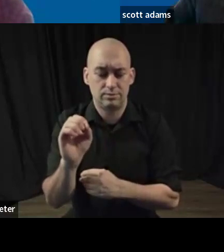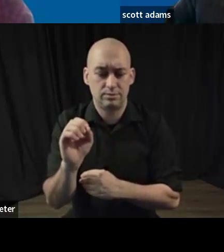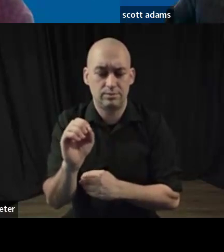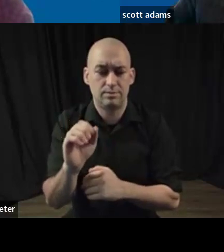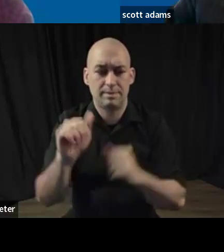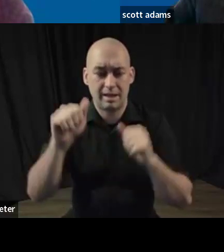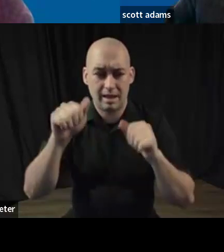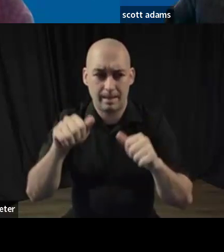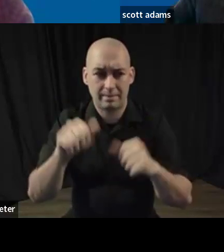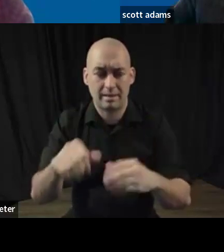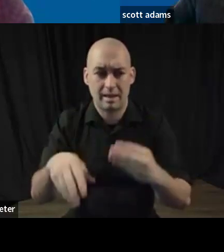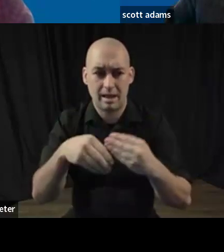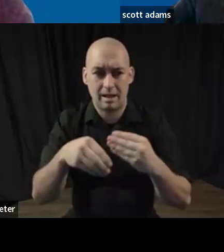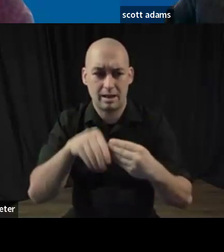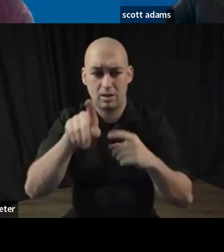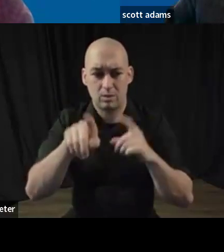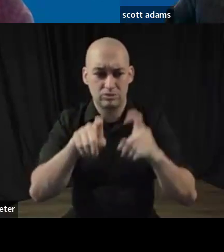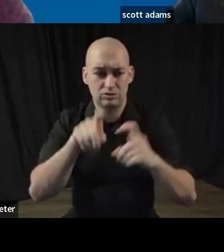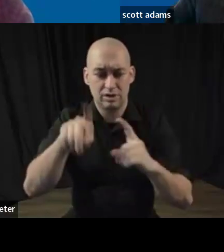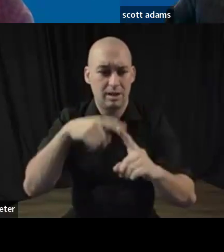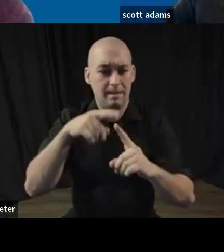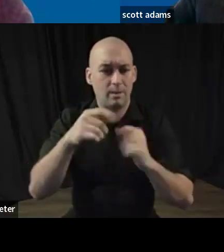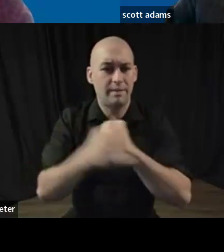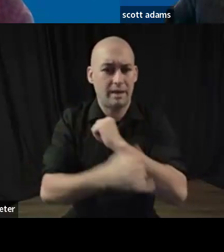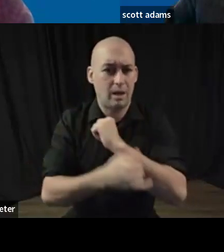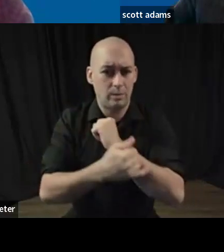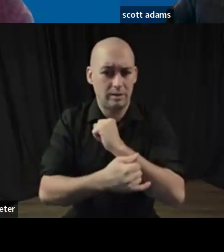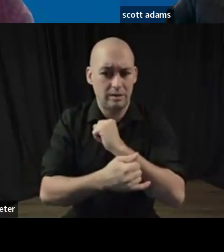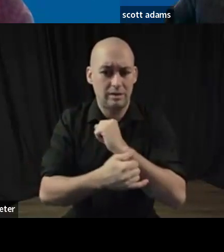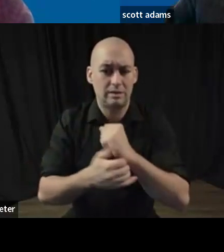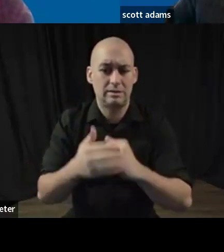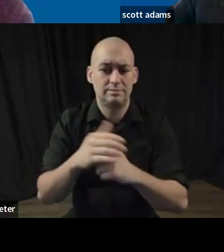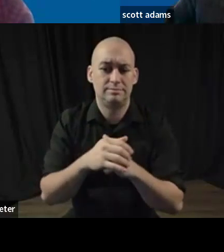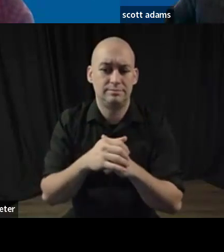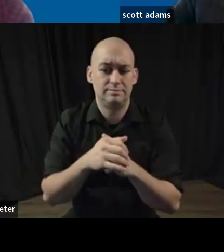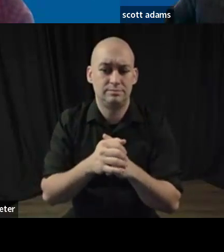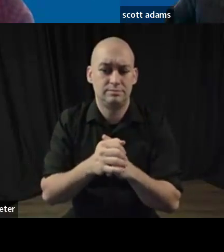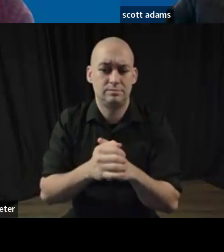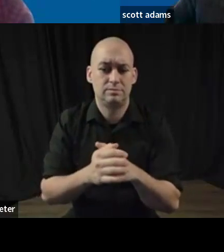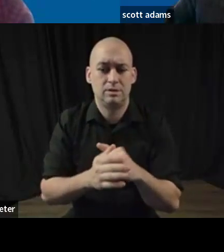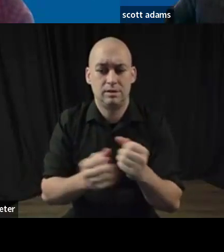to answer the question about the county as a lead applicant or joint multiple counties,